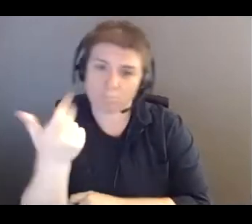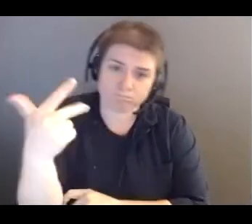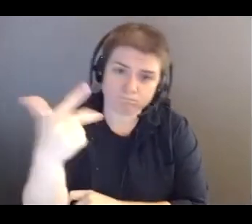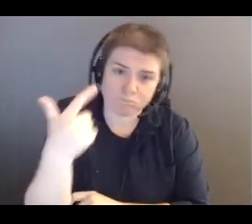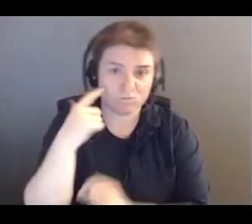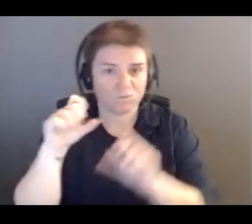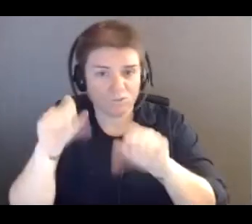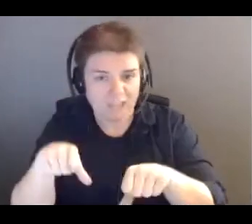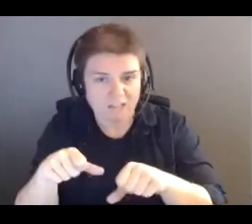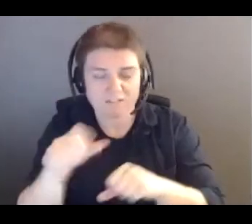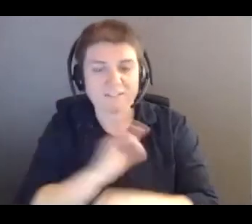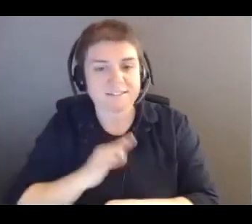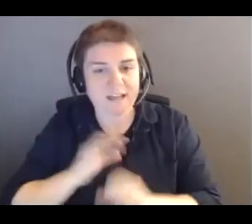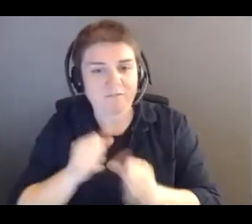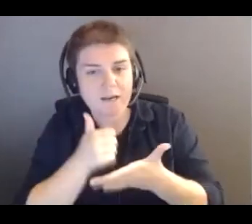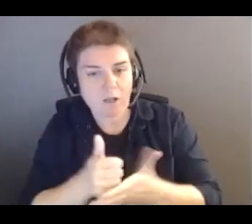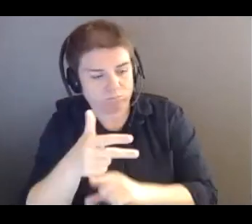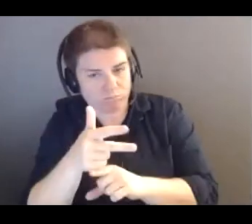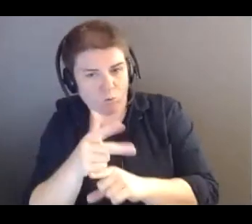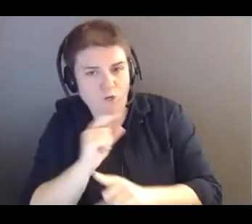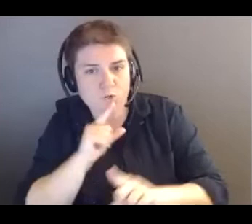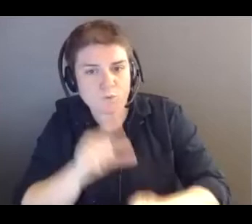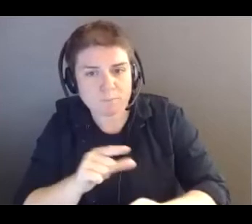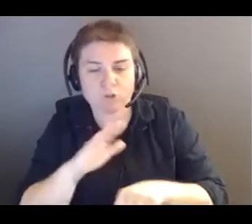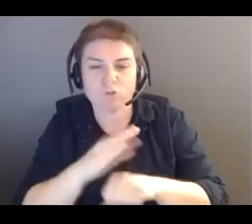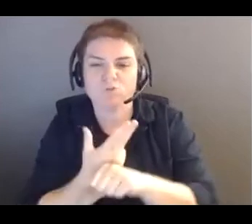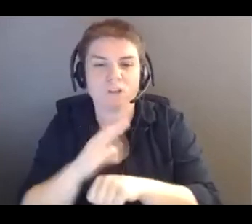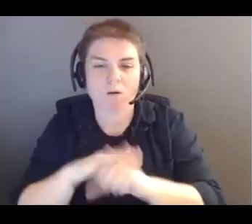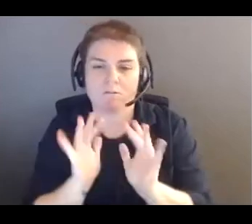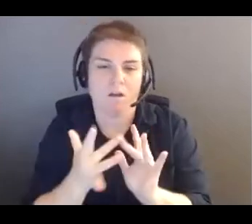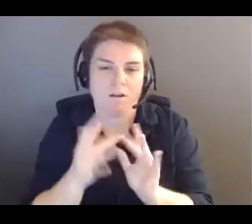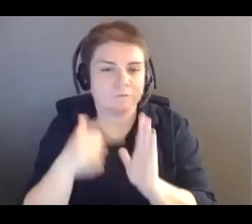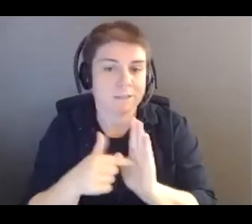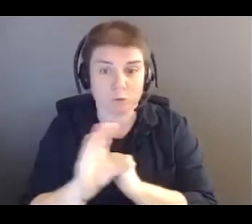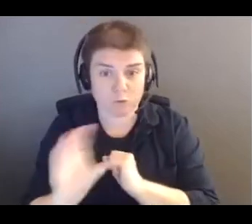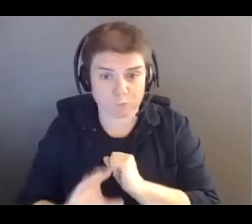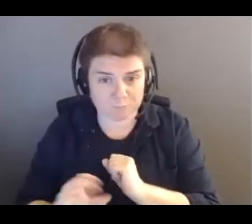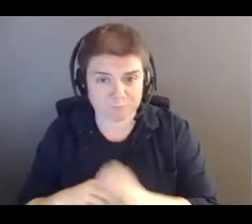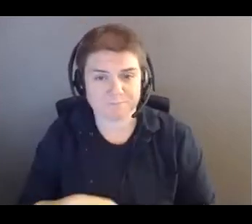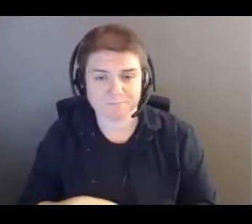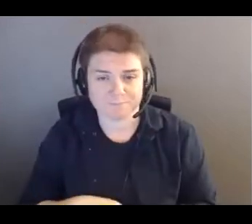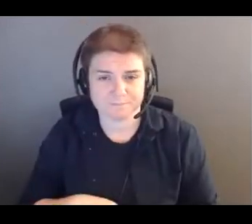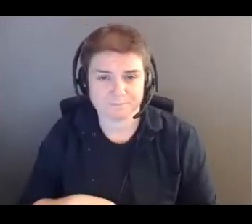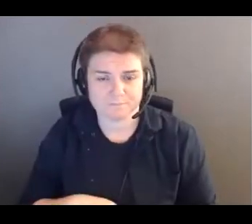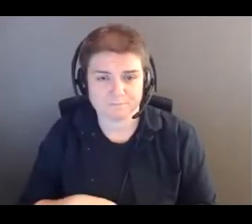can help record your responses using an online platform, such as Zoom. We can also offer